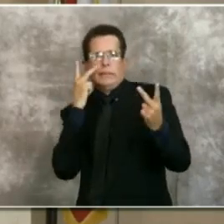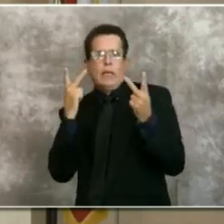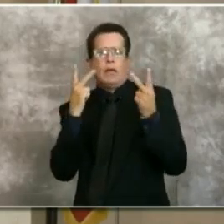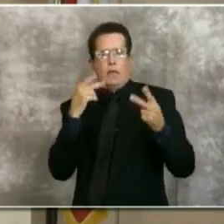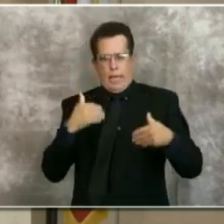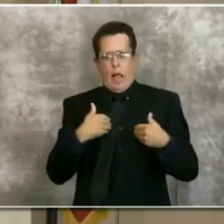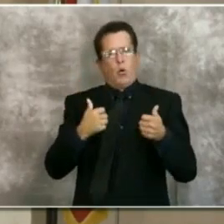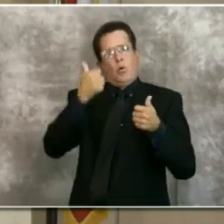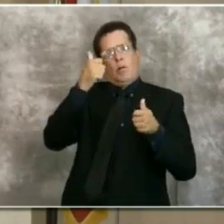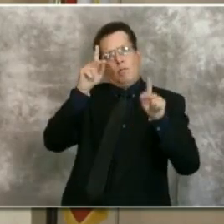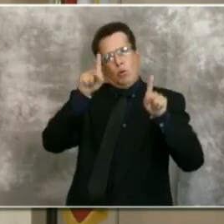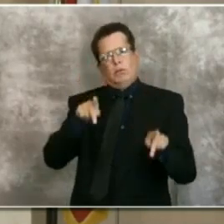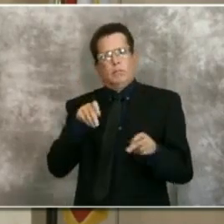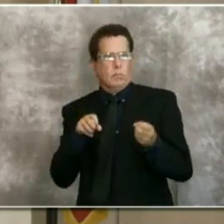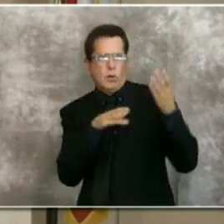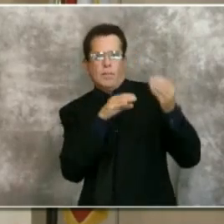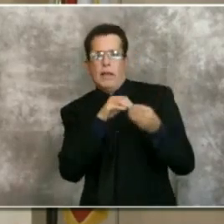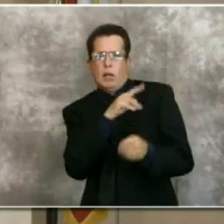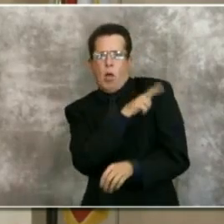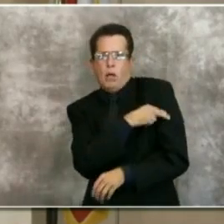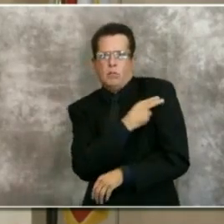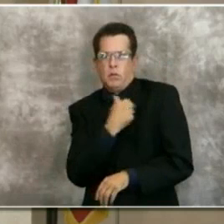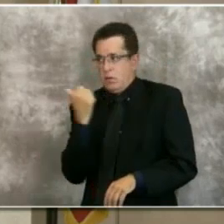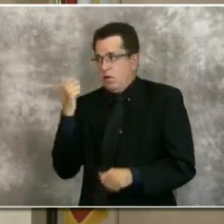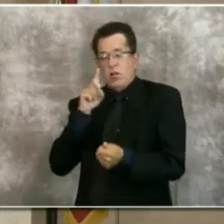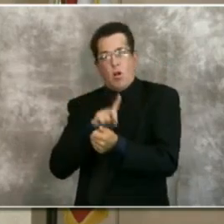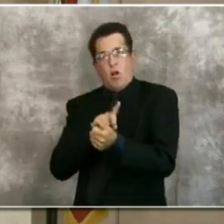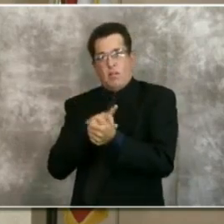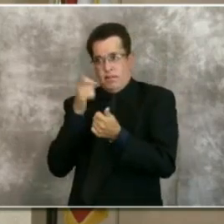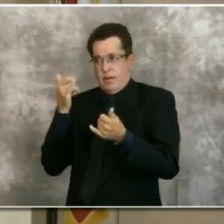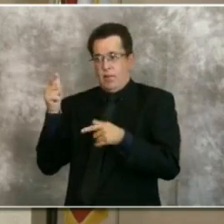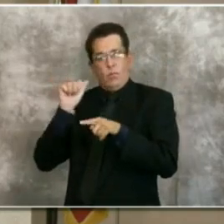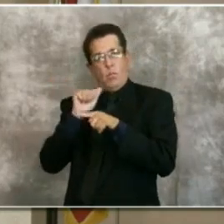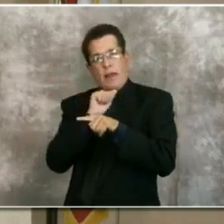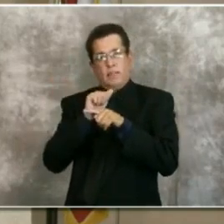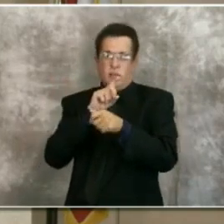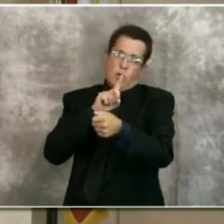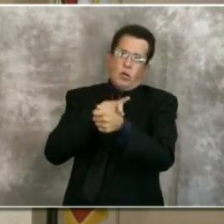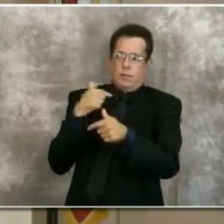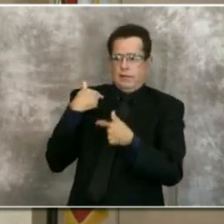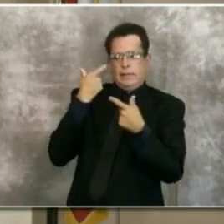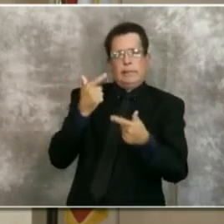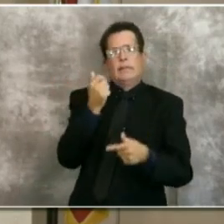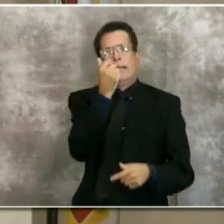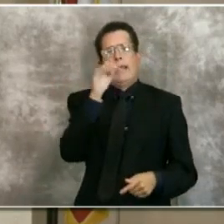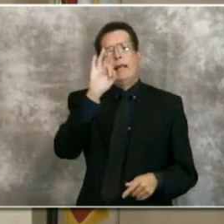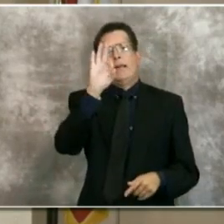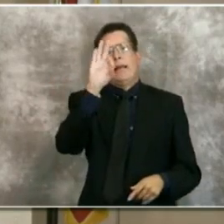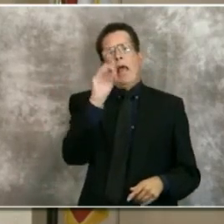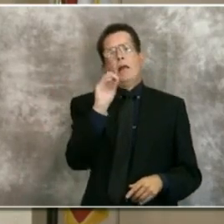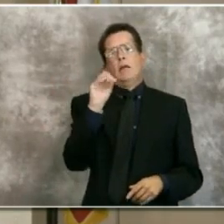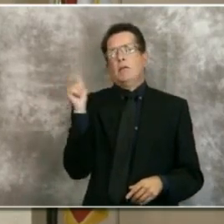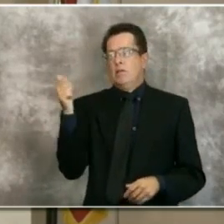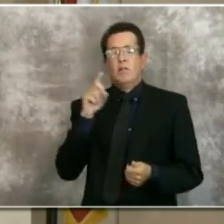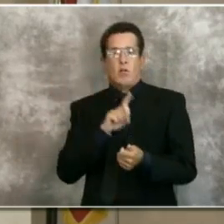WHO WILL TALK TO US HOSPITALIZATION OF OUR YOUNGER POPULATION WITH COVID-19